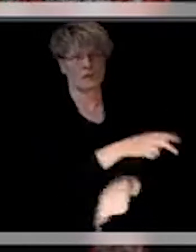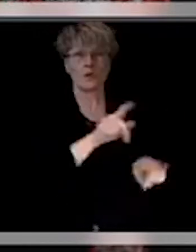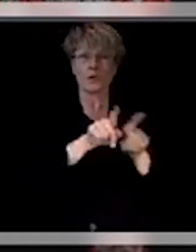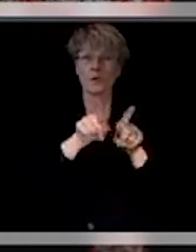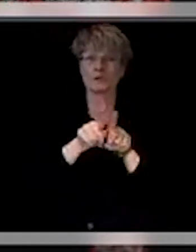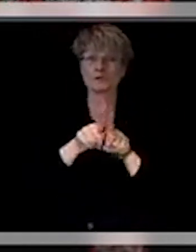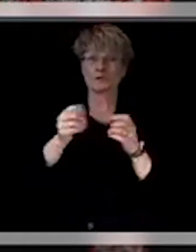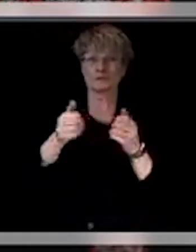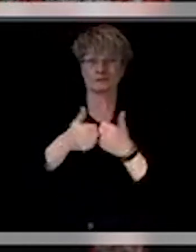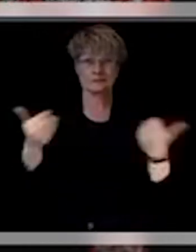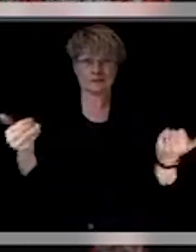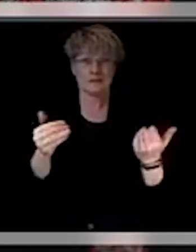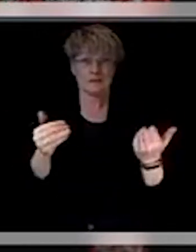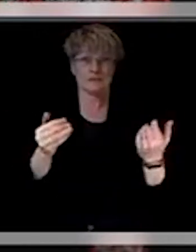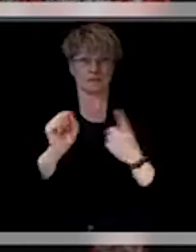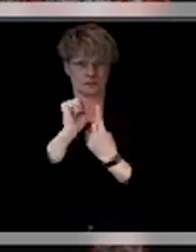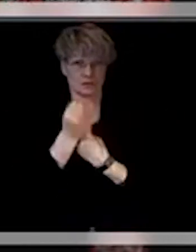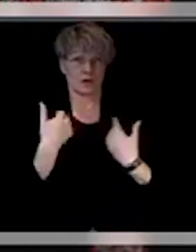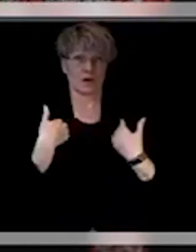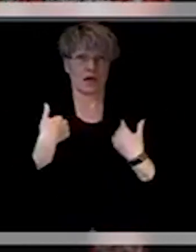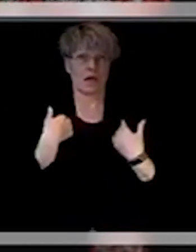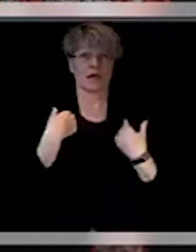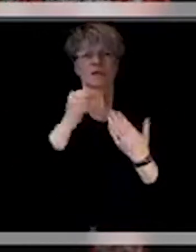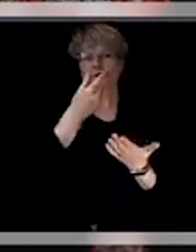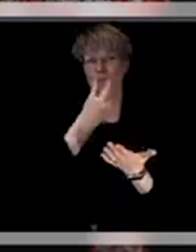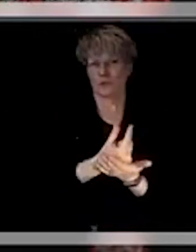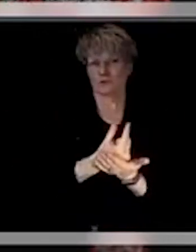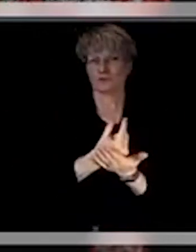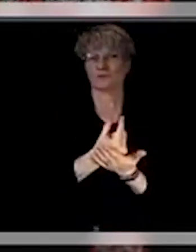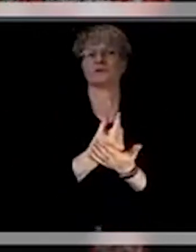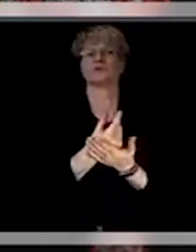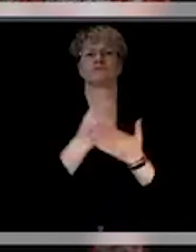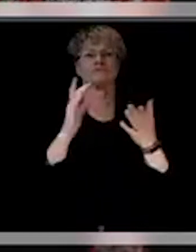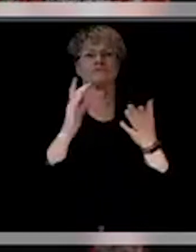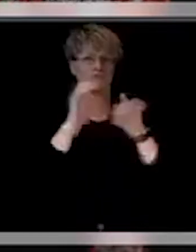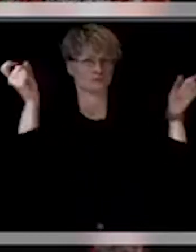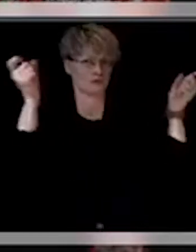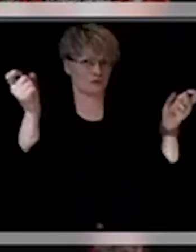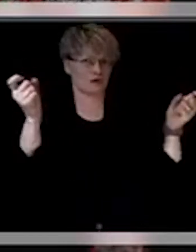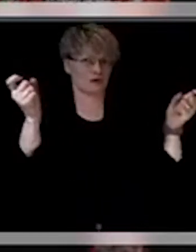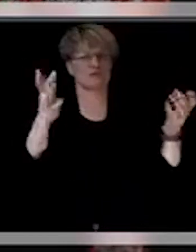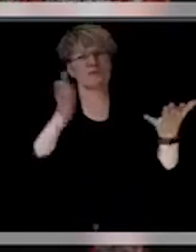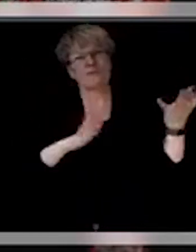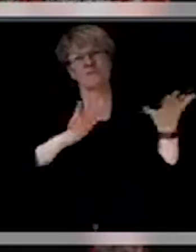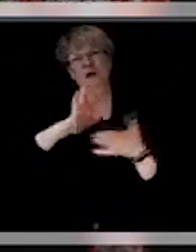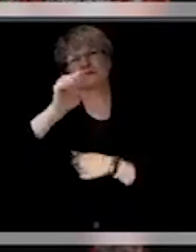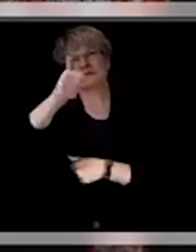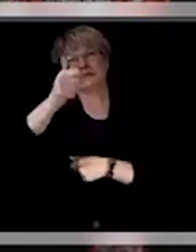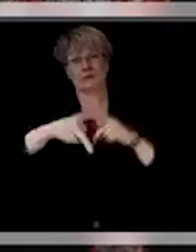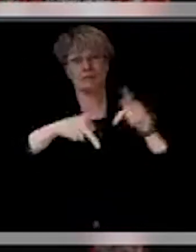about 10 or so individuals and six cases resulted from that celebration, including one person